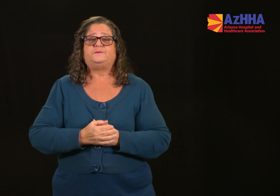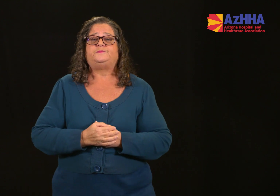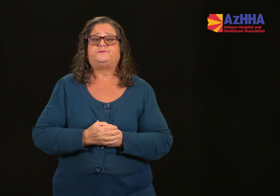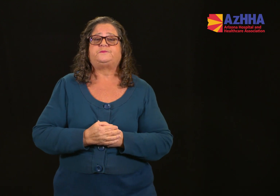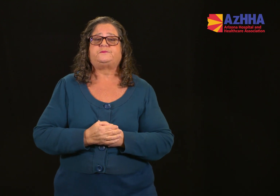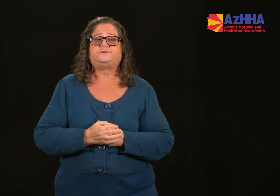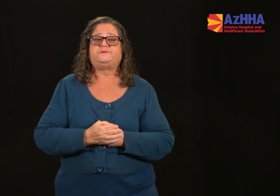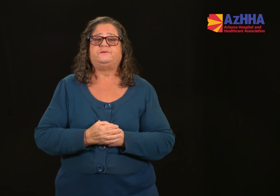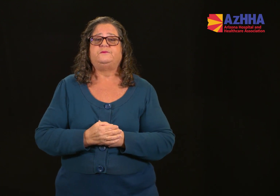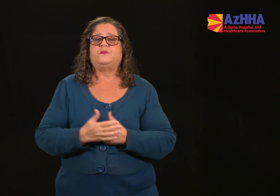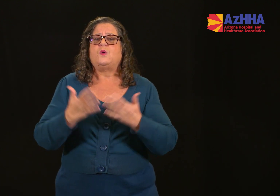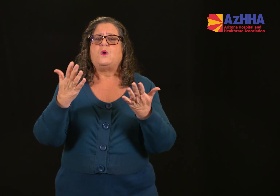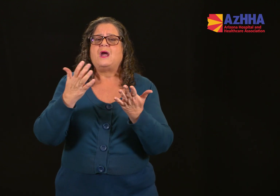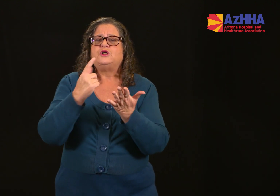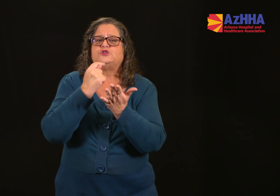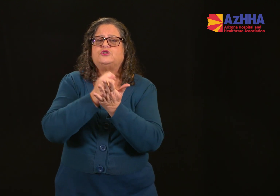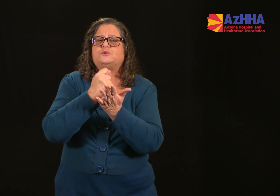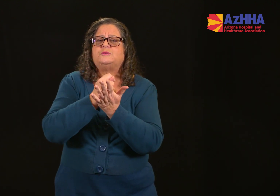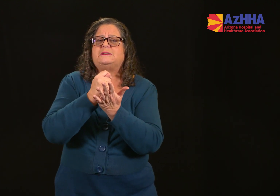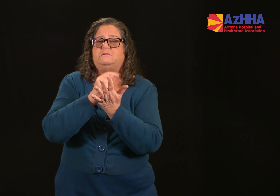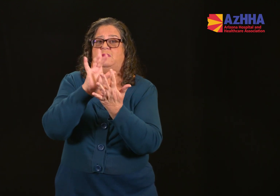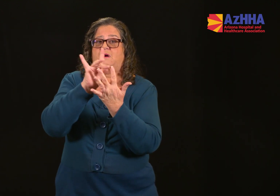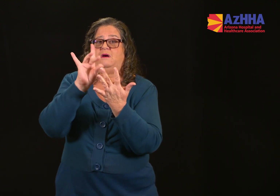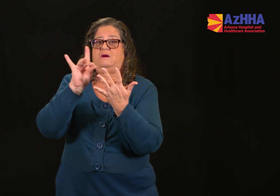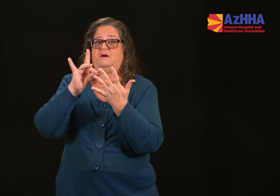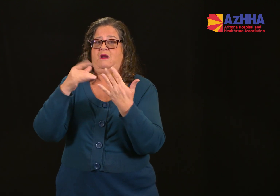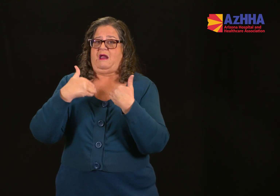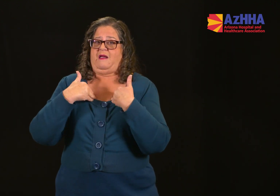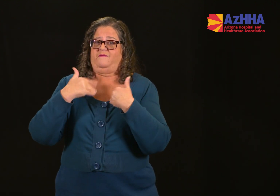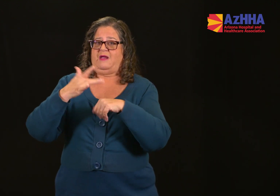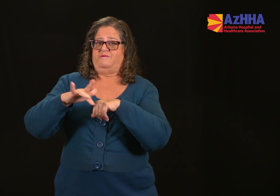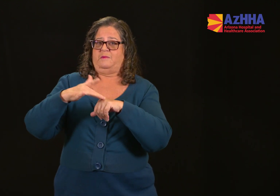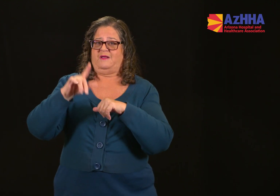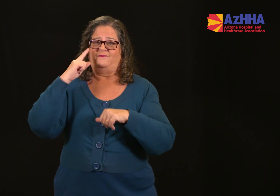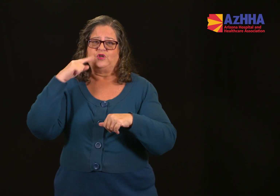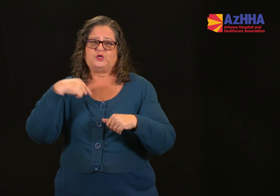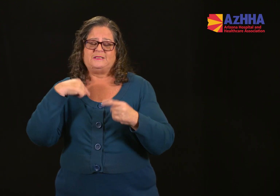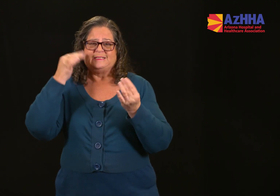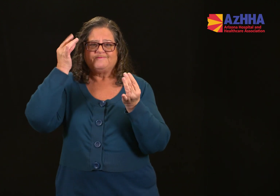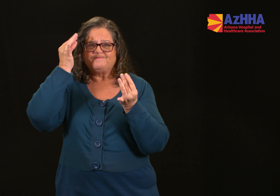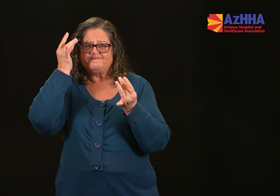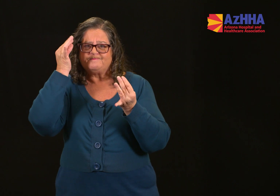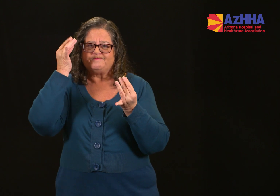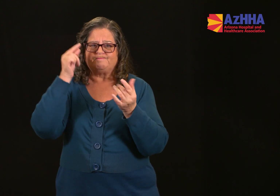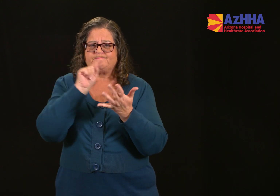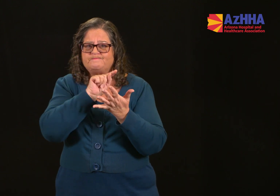In a year? What treatment options are available for me to consider?